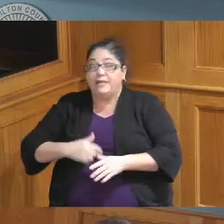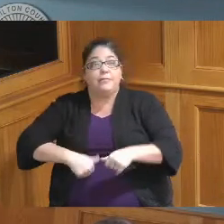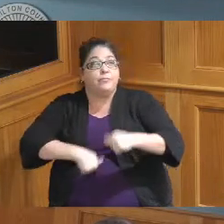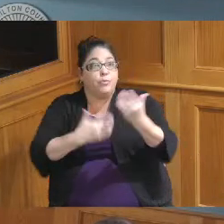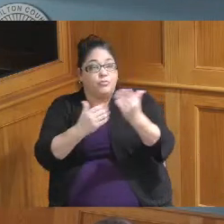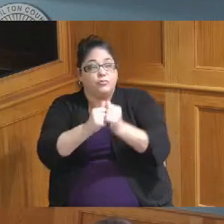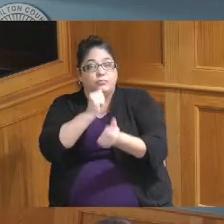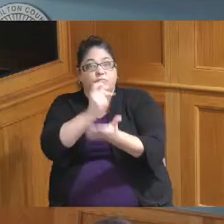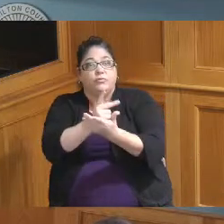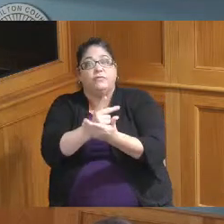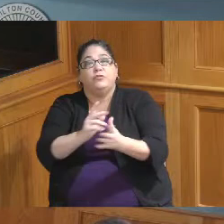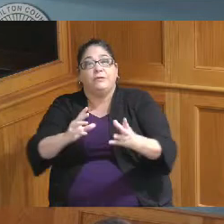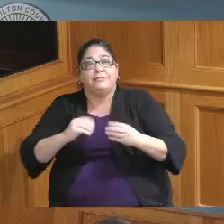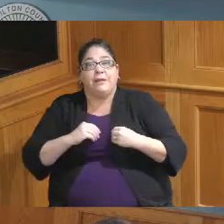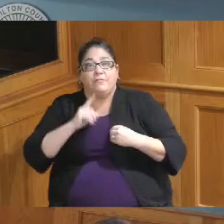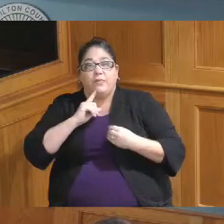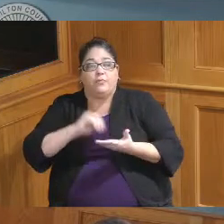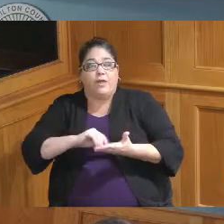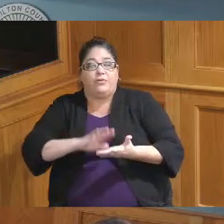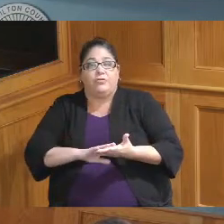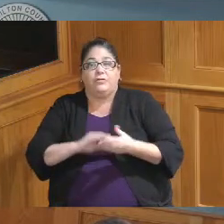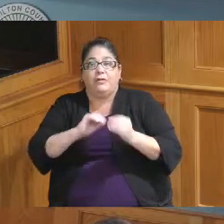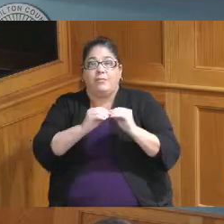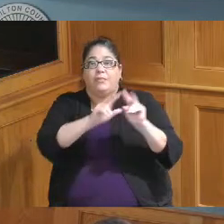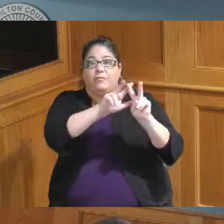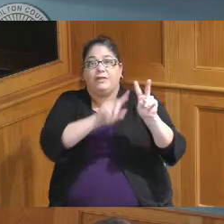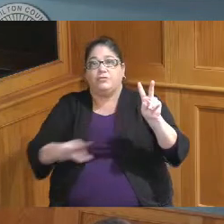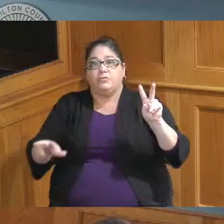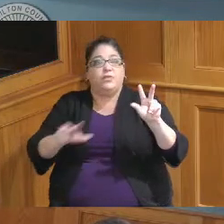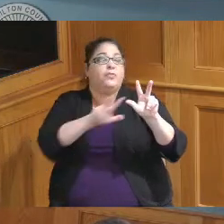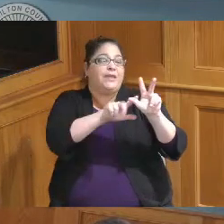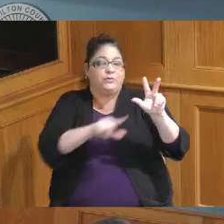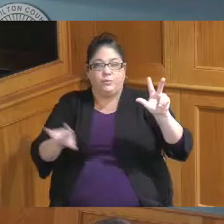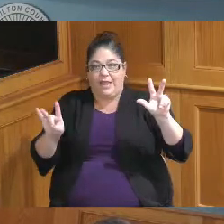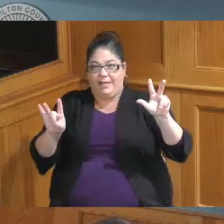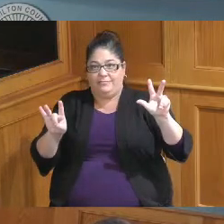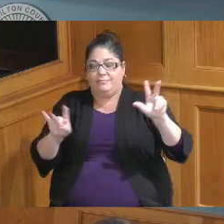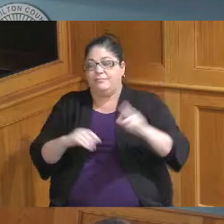approve and accept for the records item number three through eight second Commissioner Reece